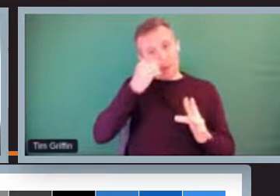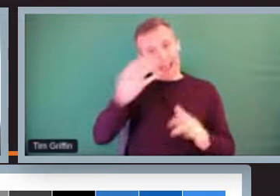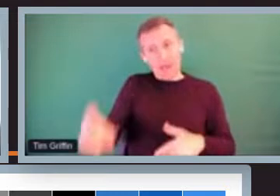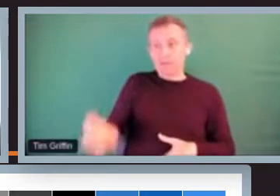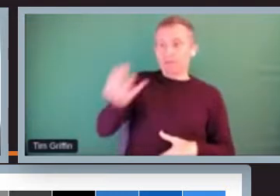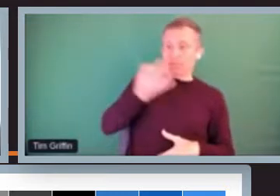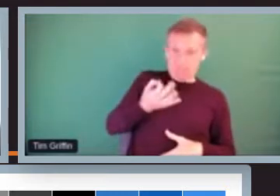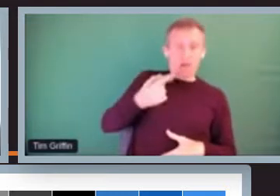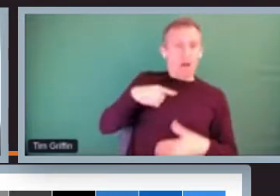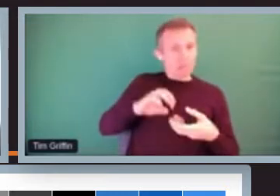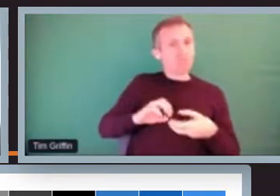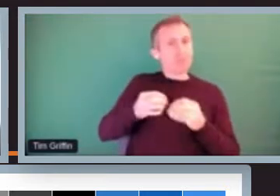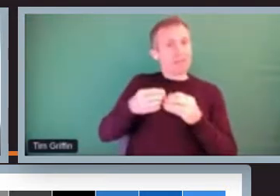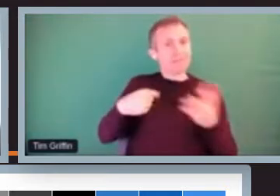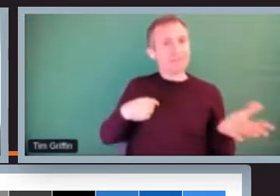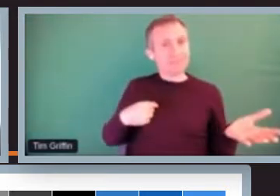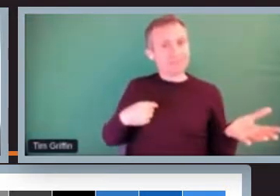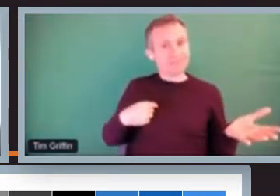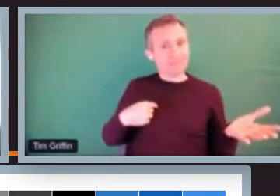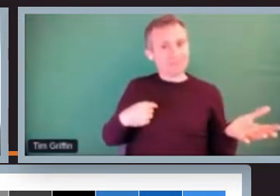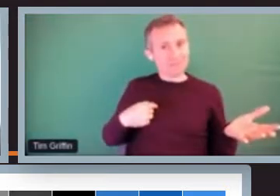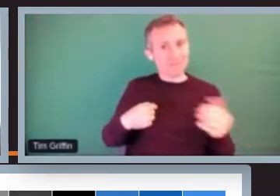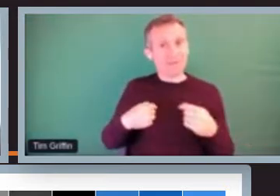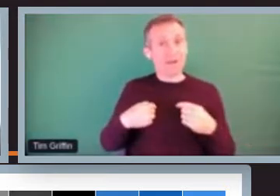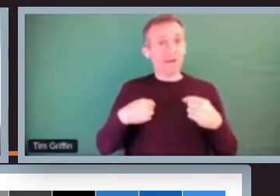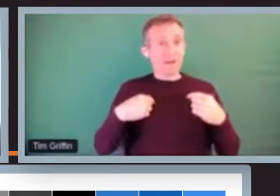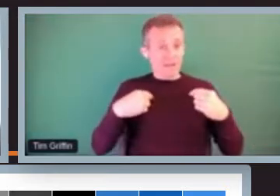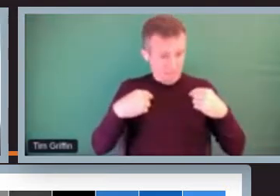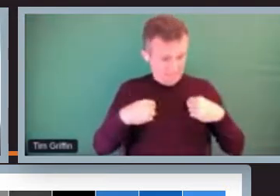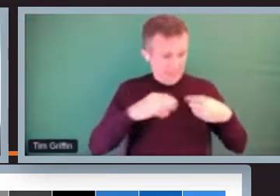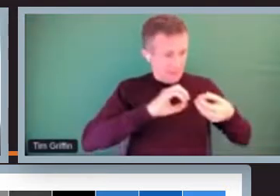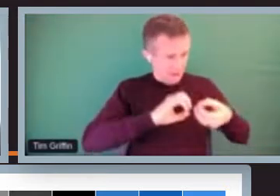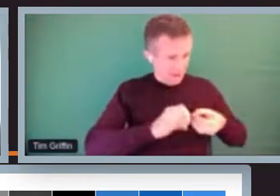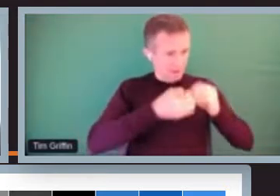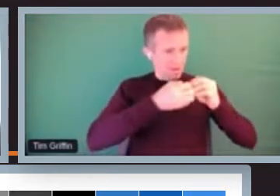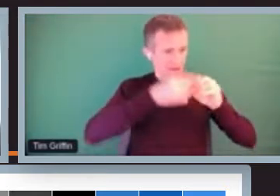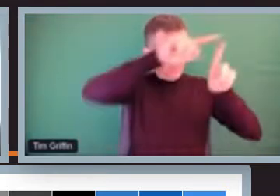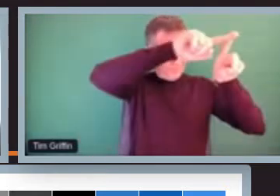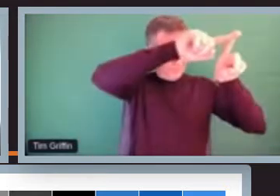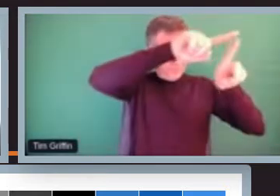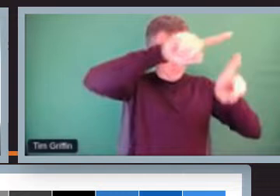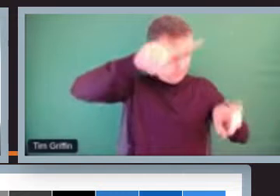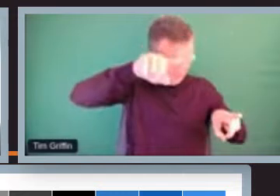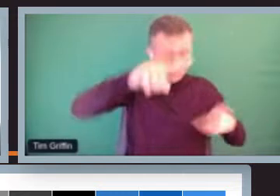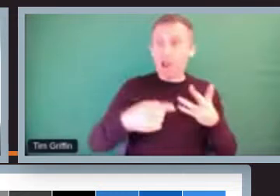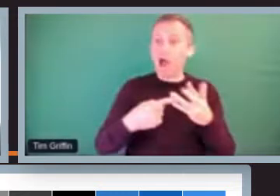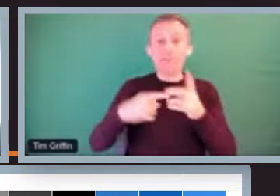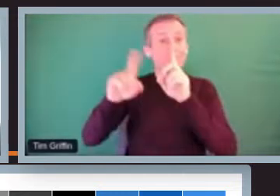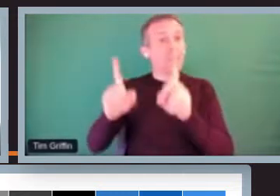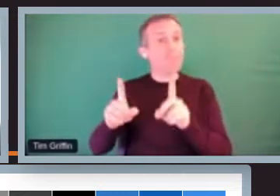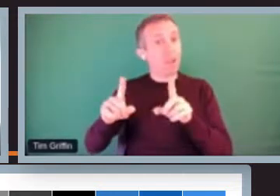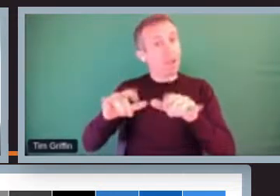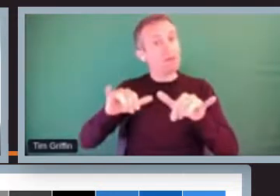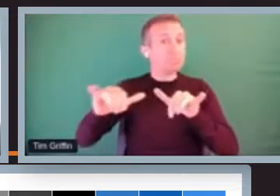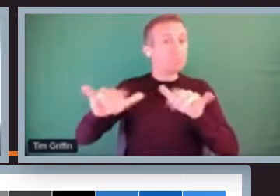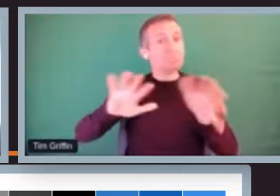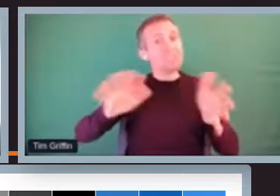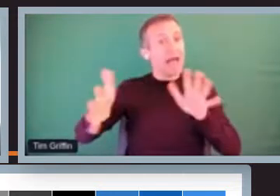A few months after making the script, I found that others had the same idea and have similar tools online, and if I'd have found this out before, I probably wouldn't have gone to the